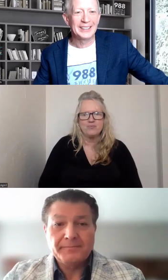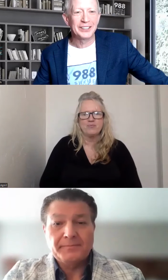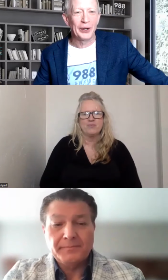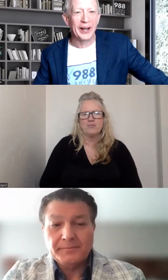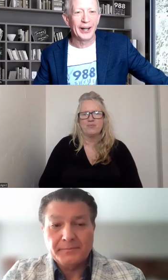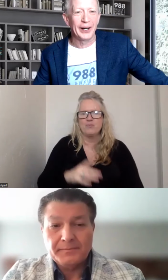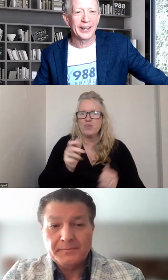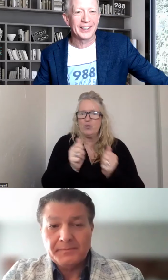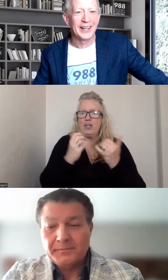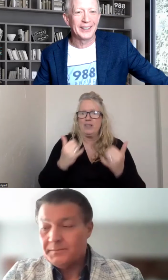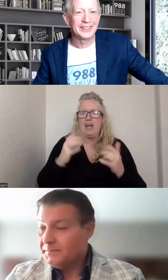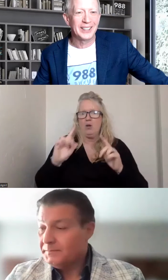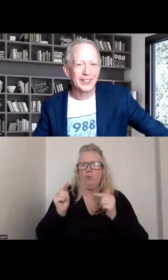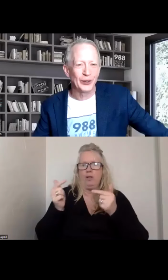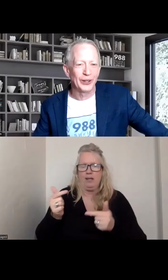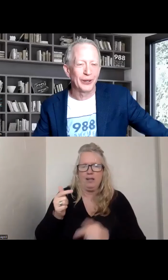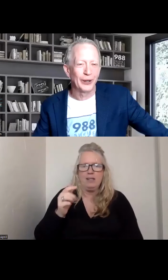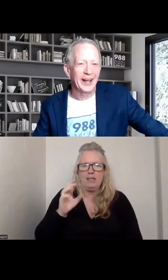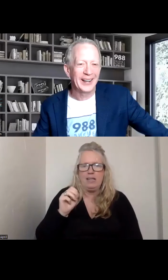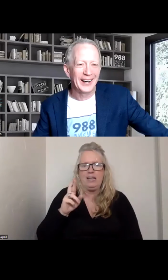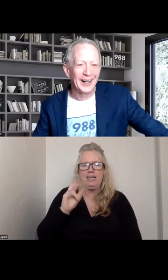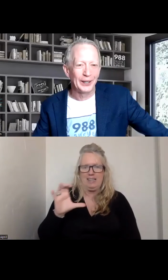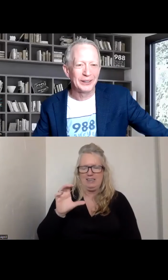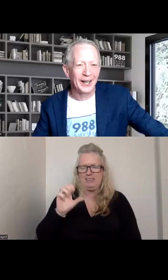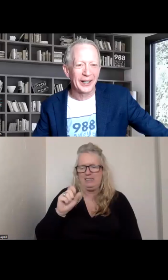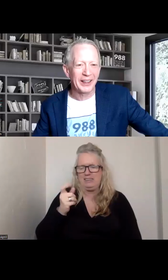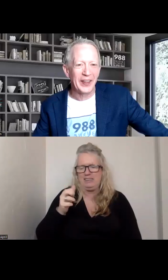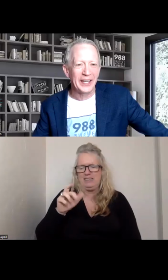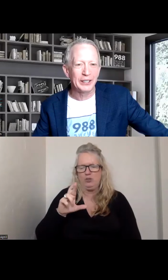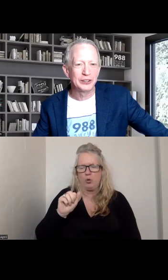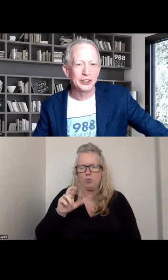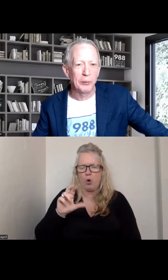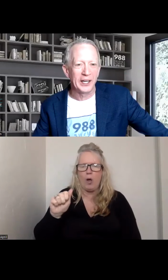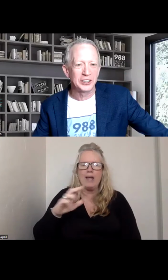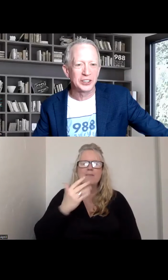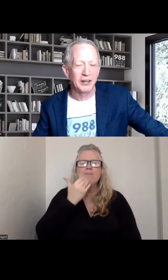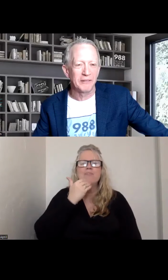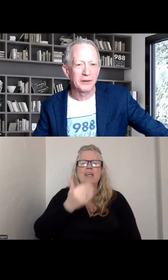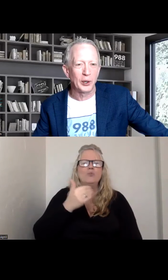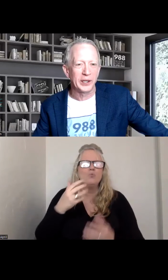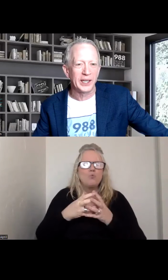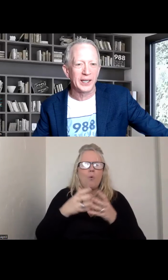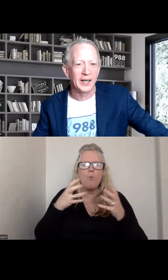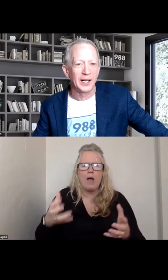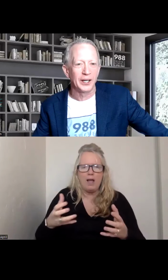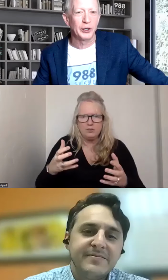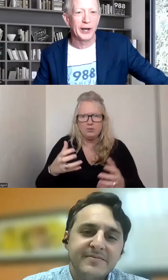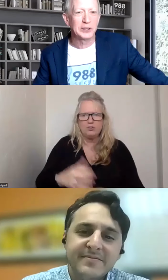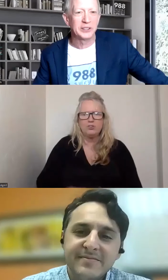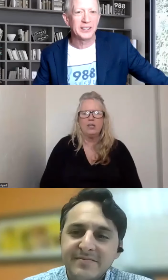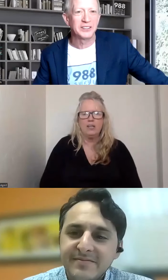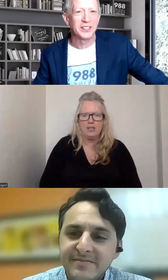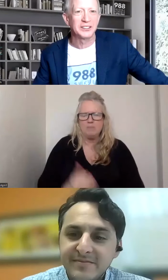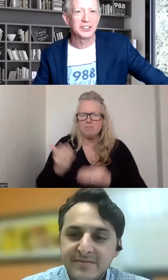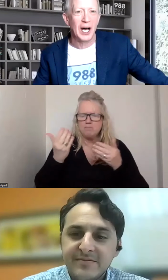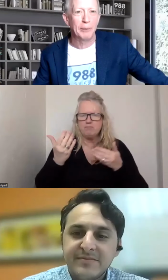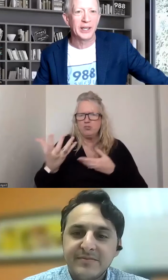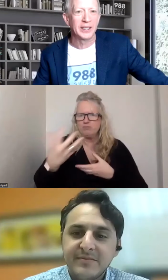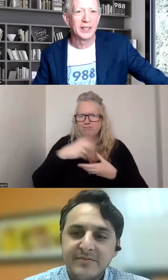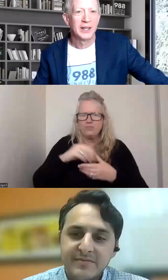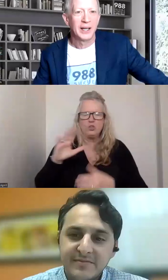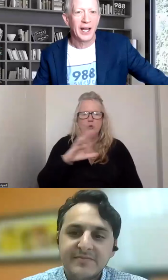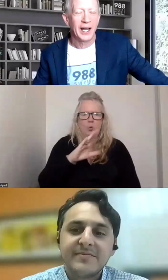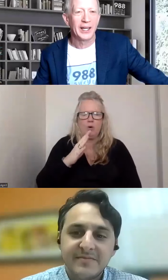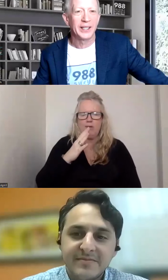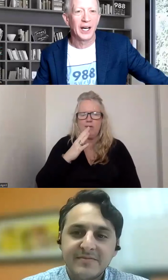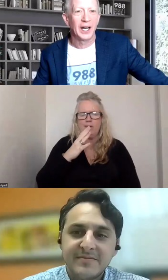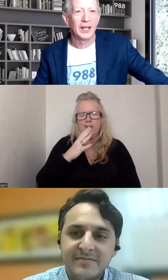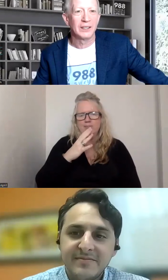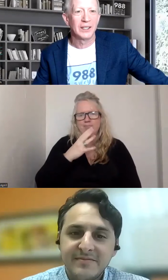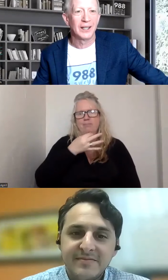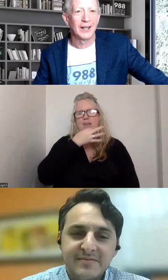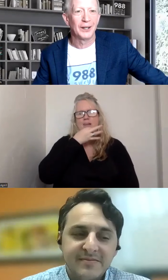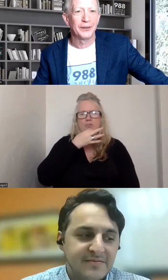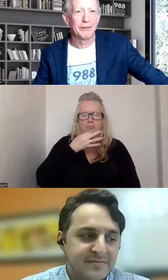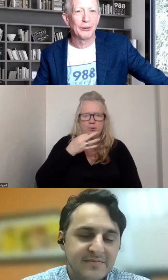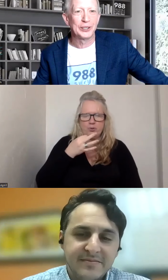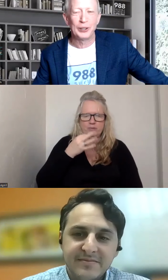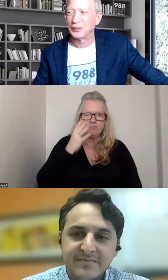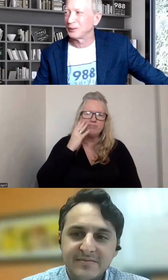LET'S GO TO ERIK ROGES. THANK YOU FOR SPEAKING ABOUT THIS TOPIC AND THE FLOOR IS YOURS.